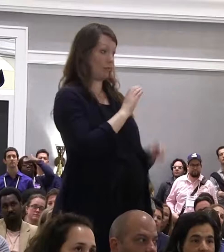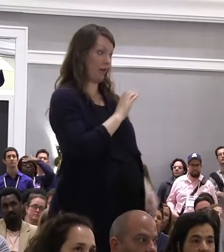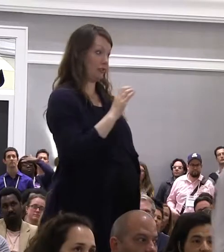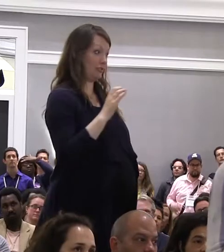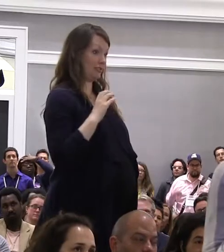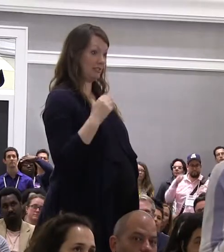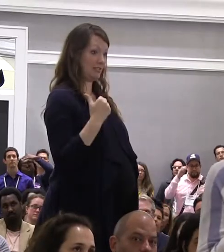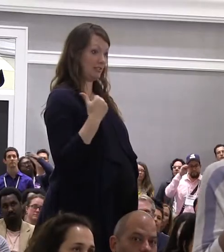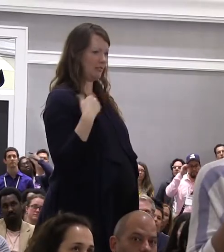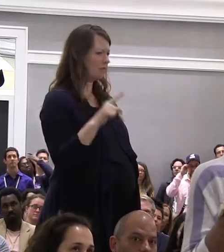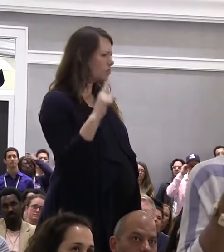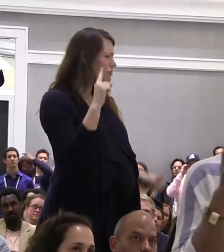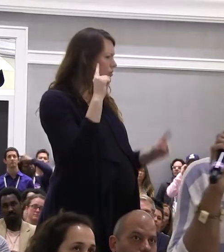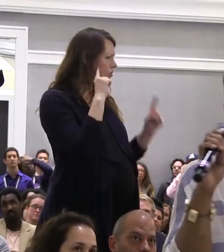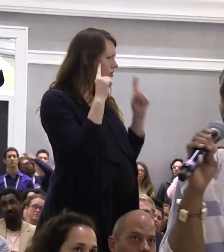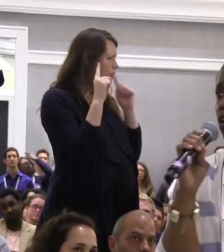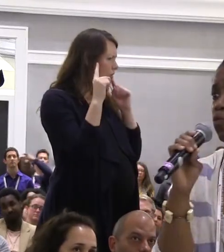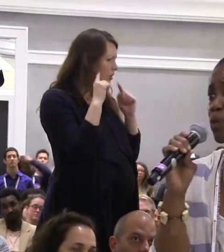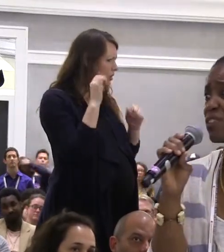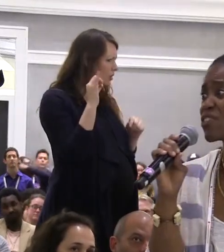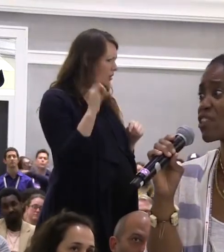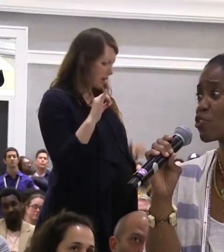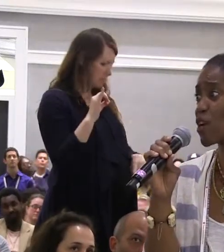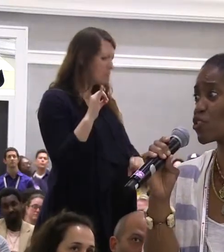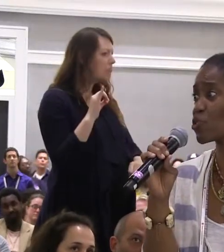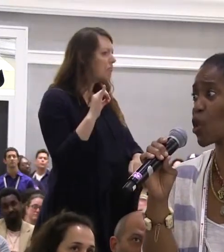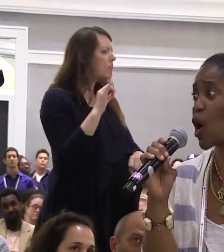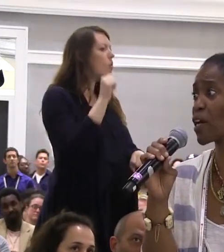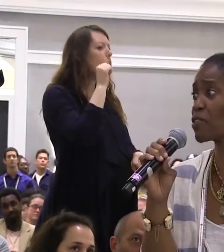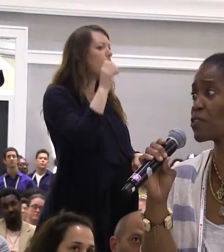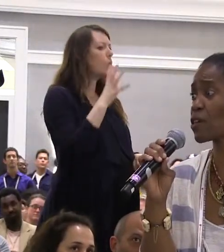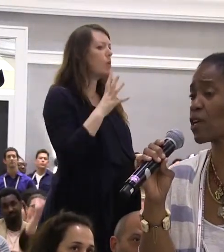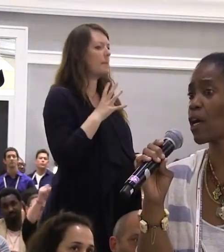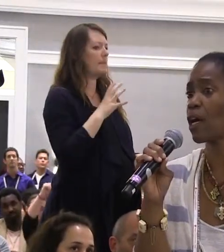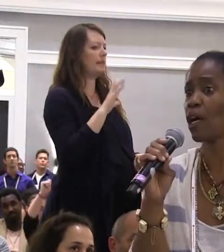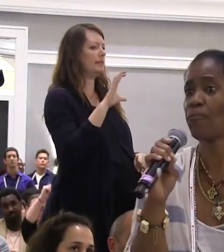Has anyone ever heard of the women's congressional caucus?